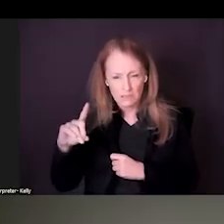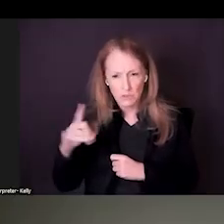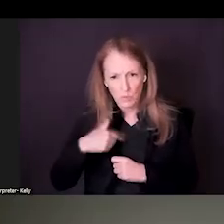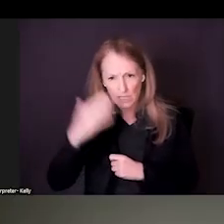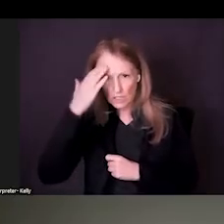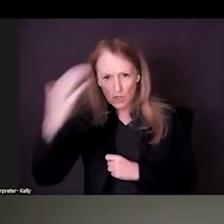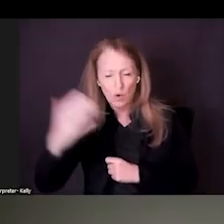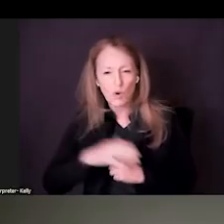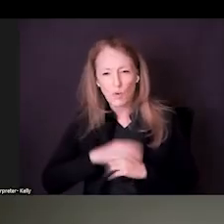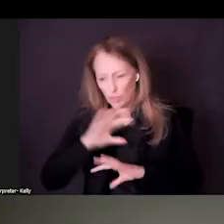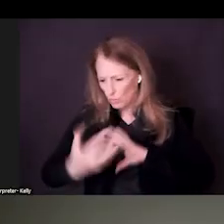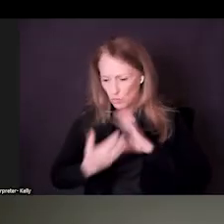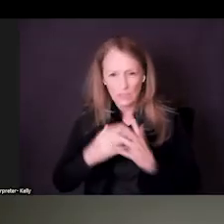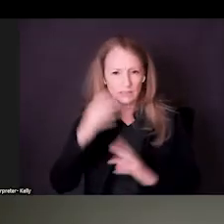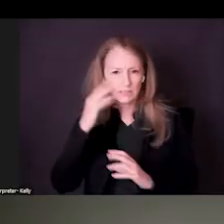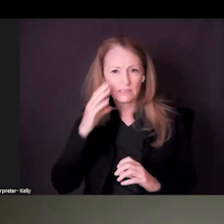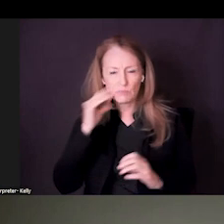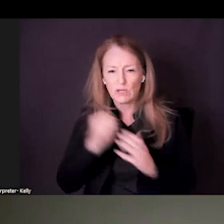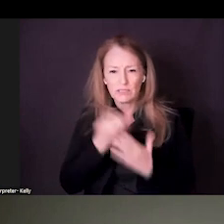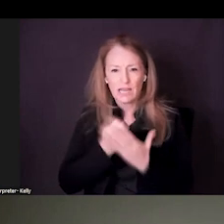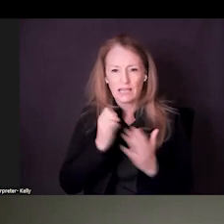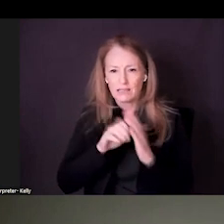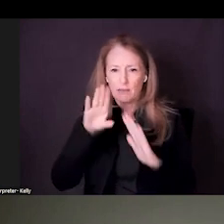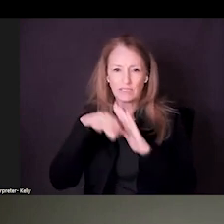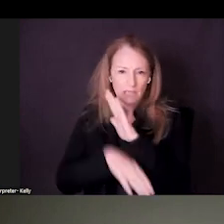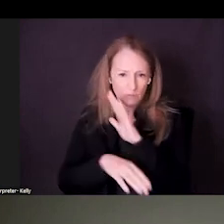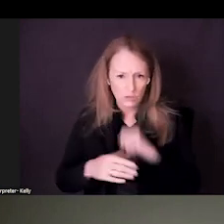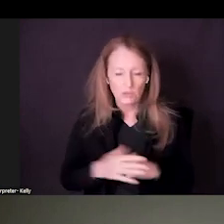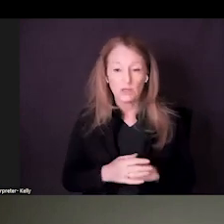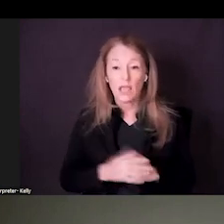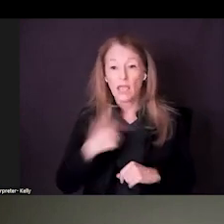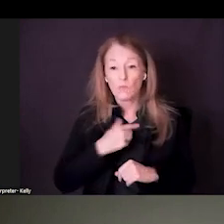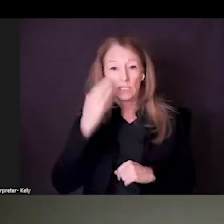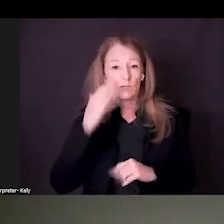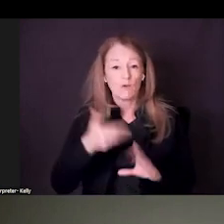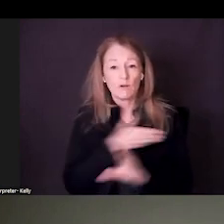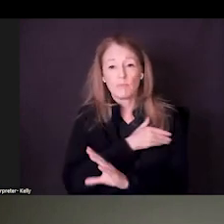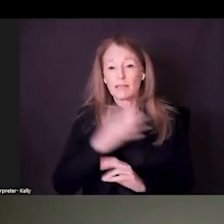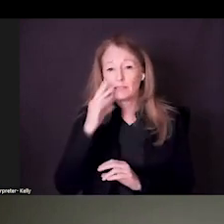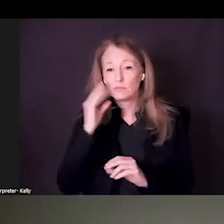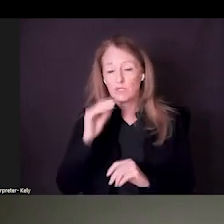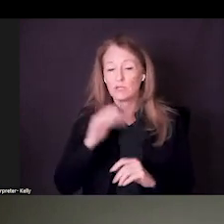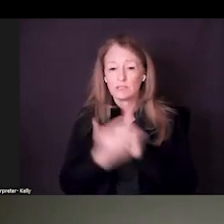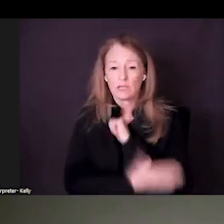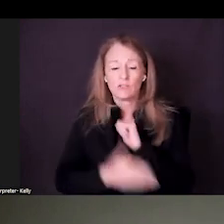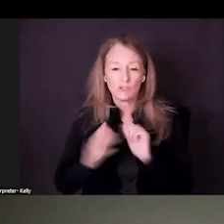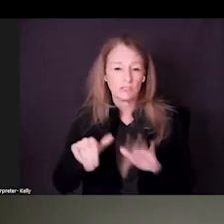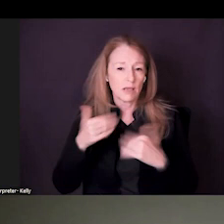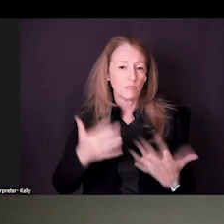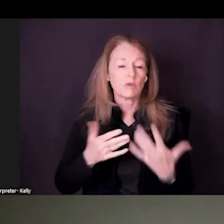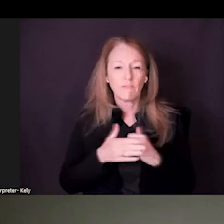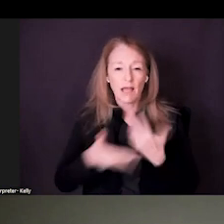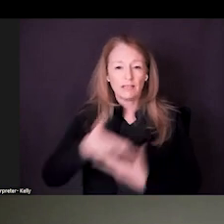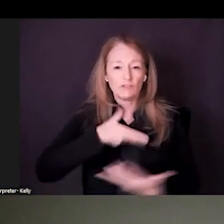ECONOMIC DOWNTURN AND WE KNOW THAT COUNTIES THAT PROVIDED SAFETY